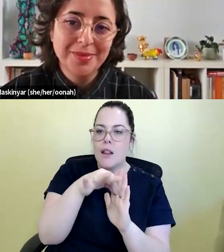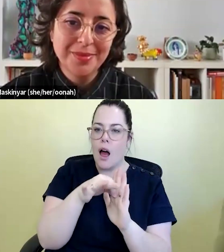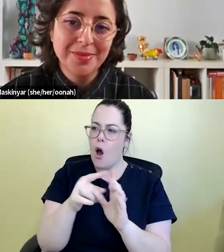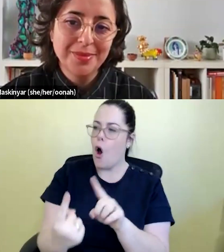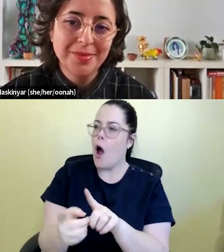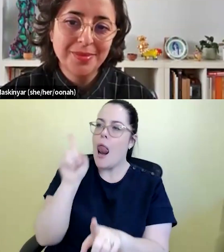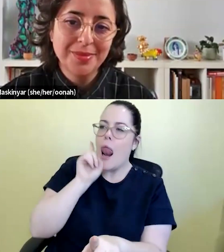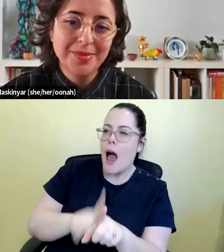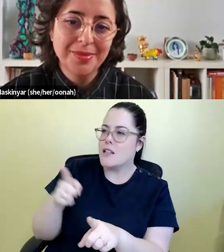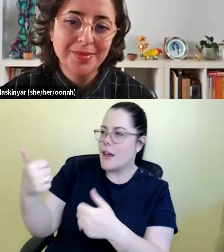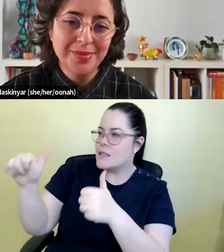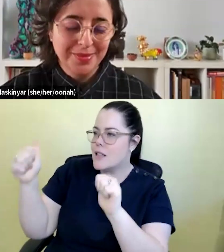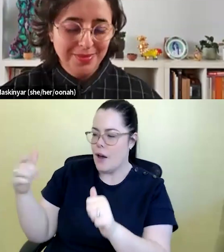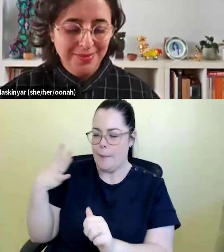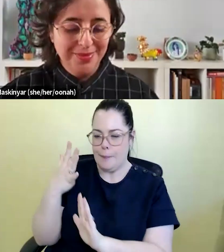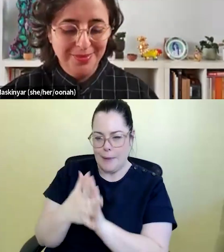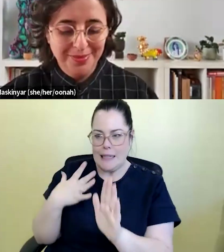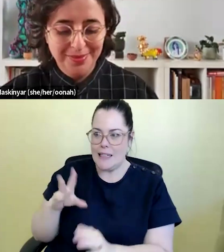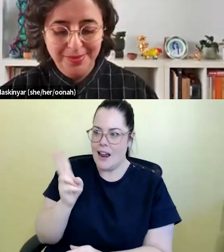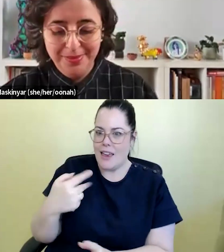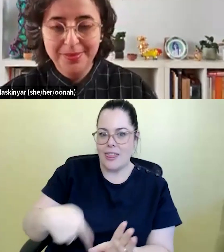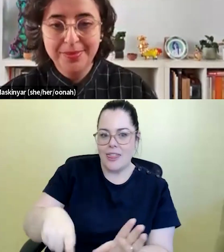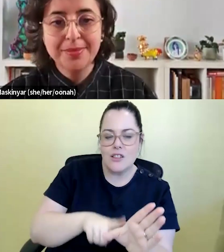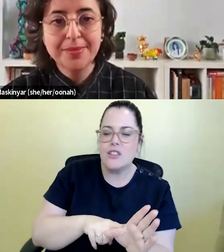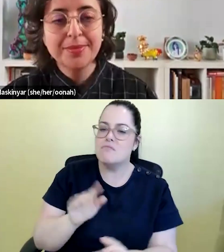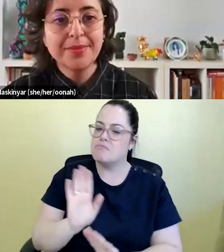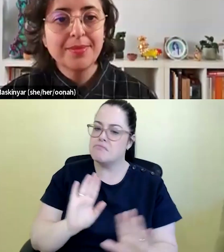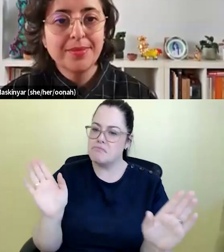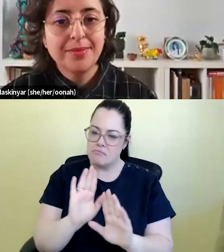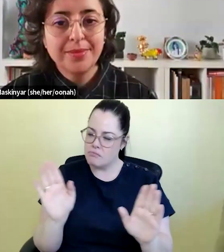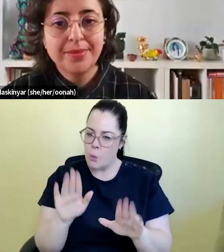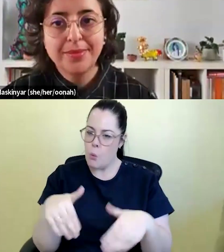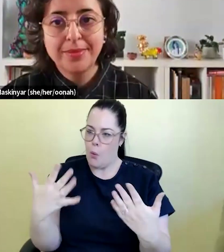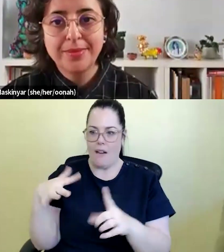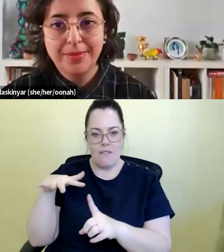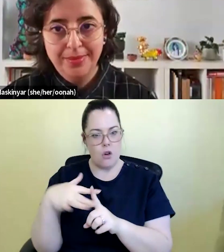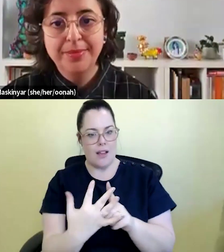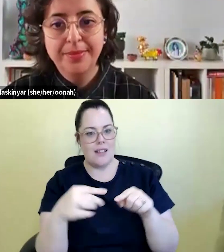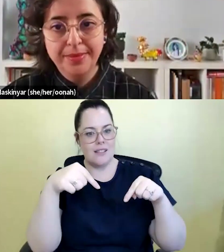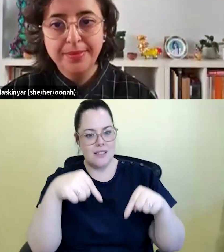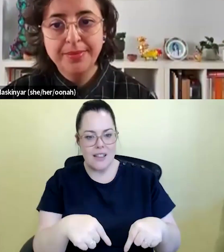None of that applies. In the rooms, and the criteria we publish to you is the criteria we